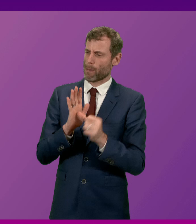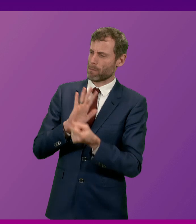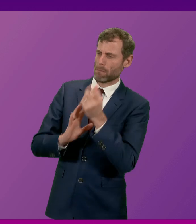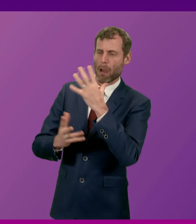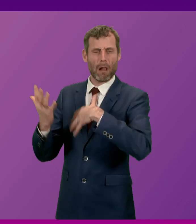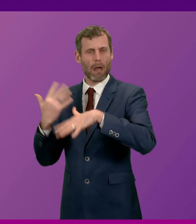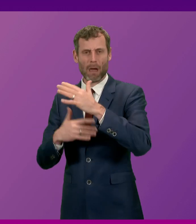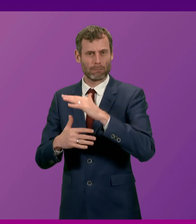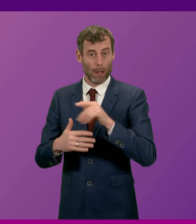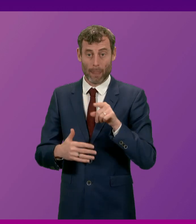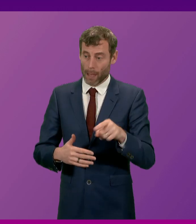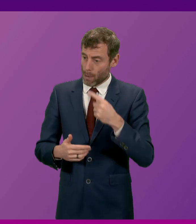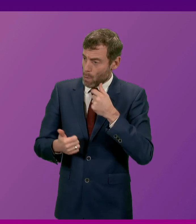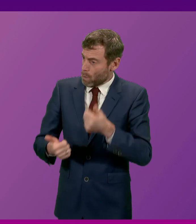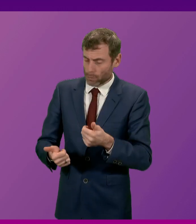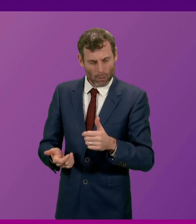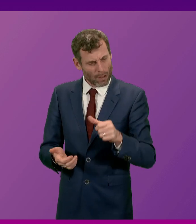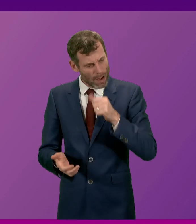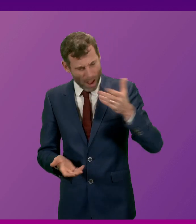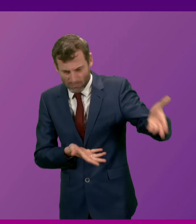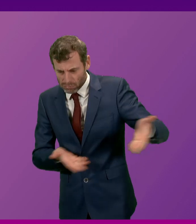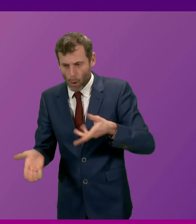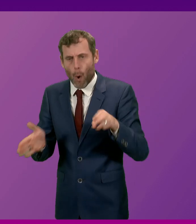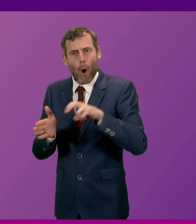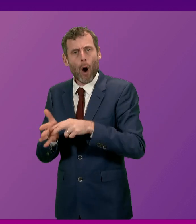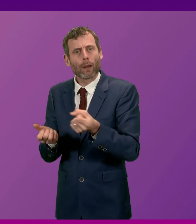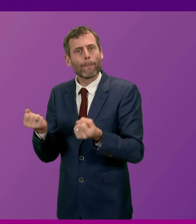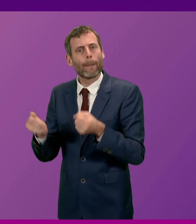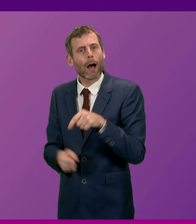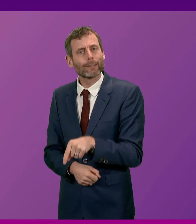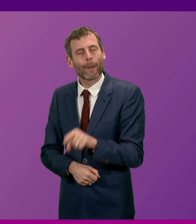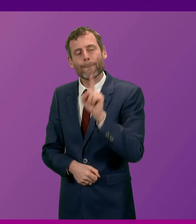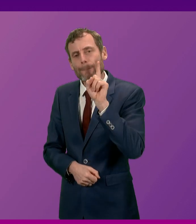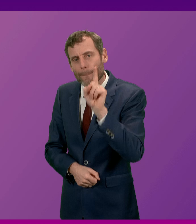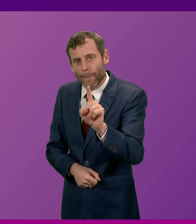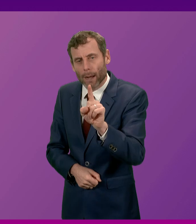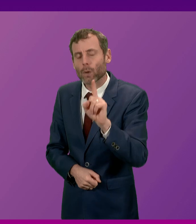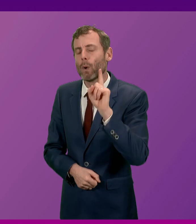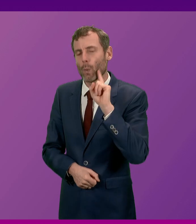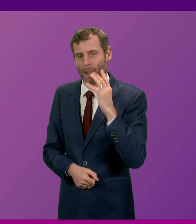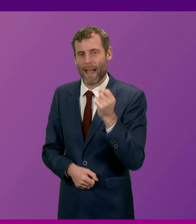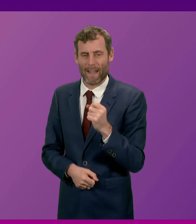an absolute joy to be on a bus with. However, there is a minority, and I will explore the